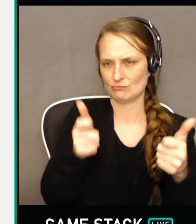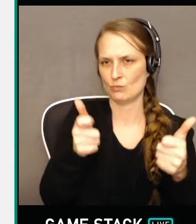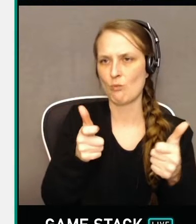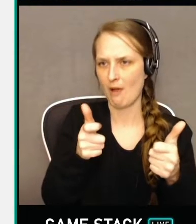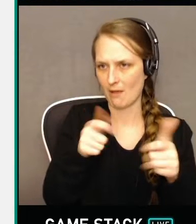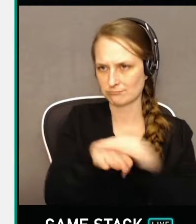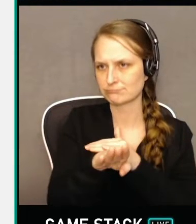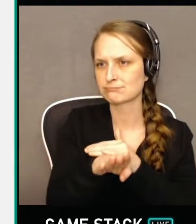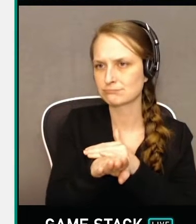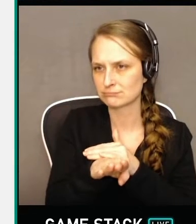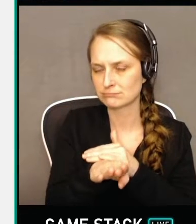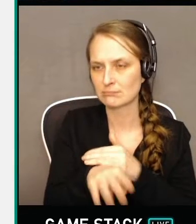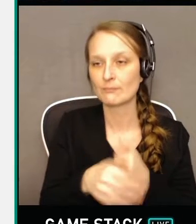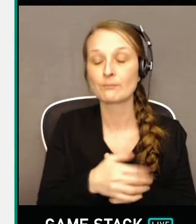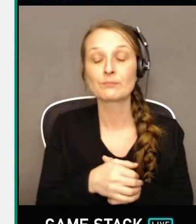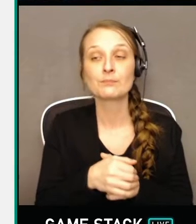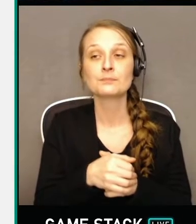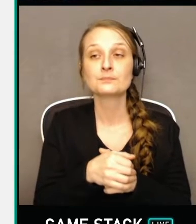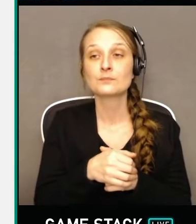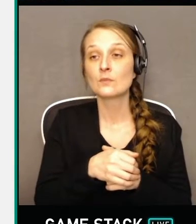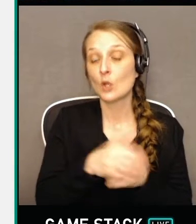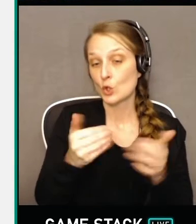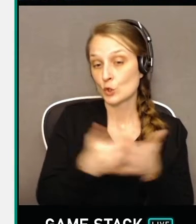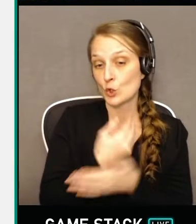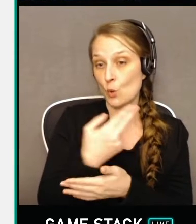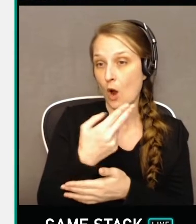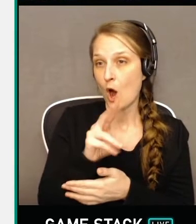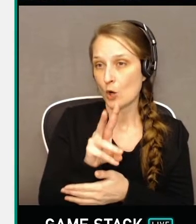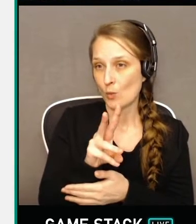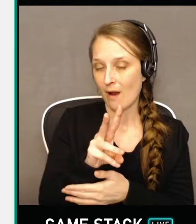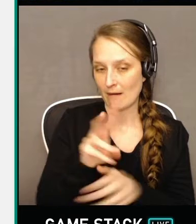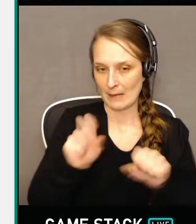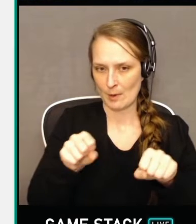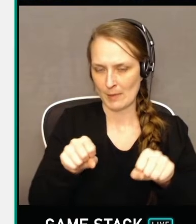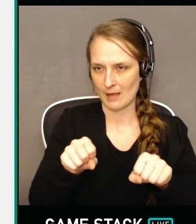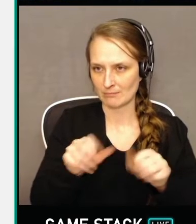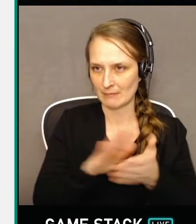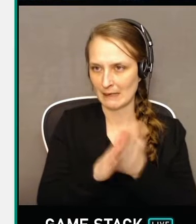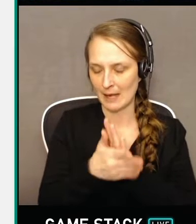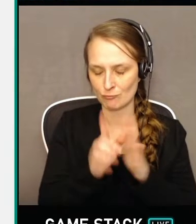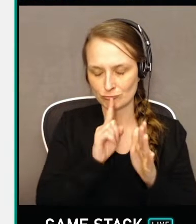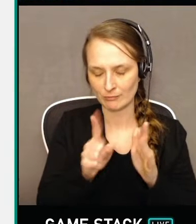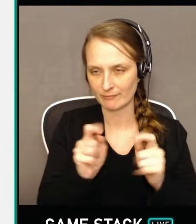Put another way, your new hardware's capabilities become real faster. When you buy brand new hardware,